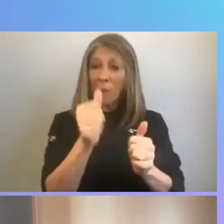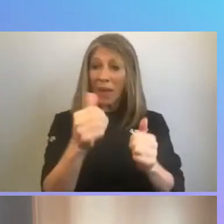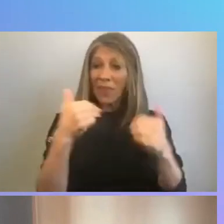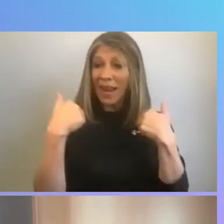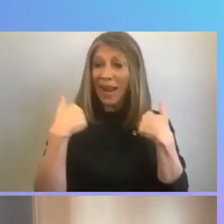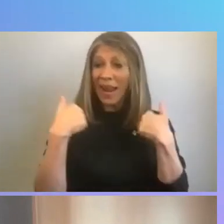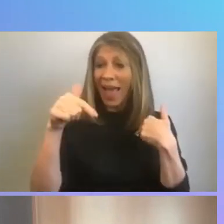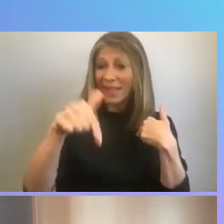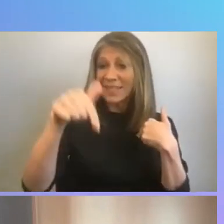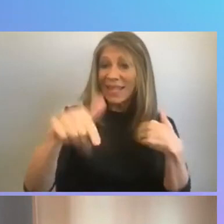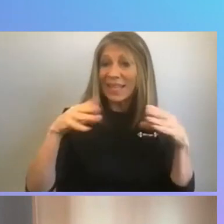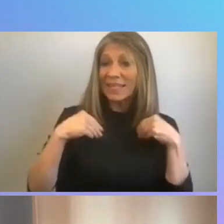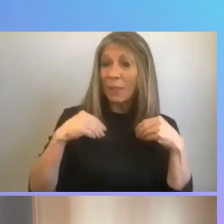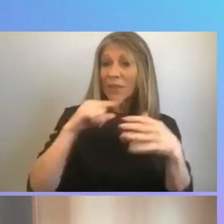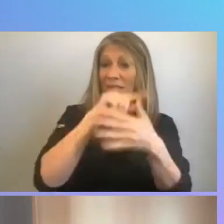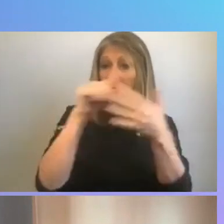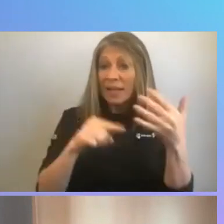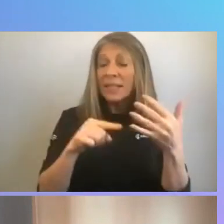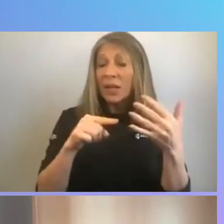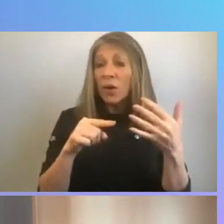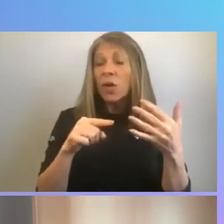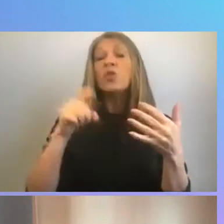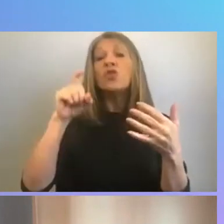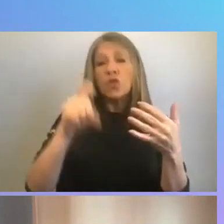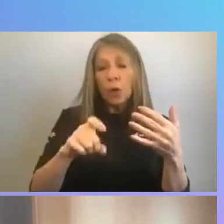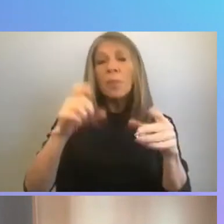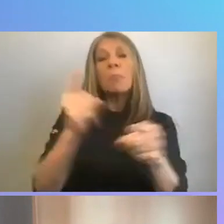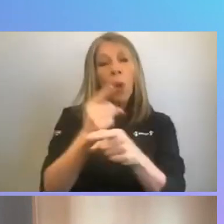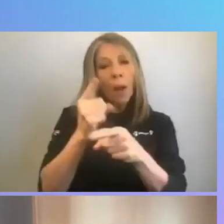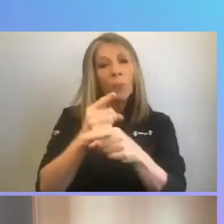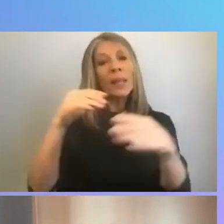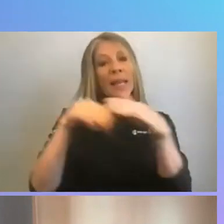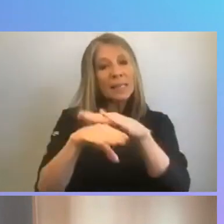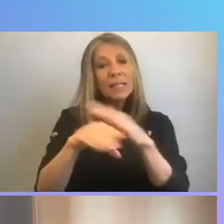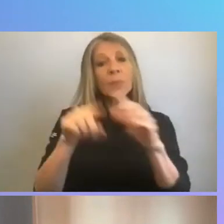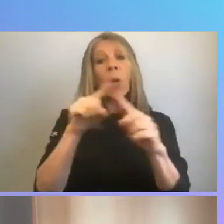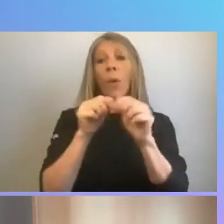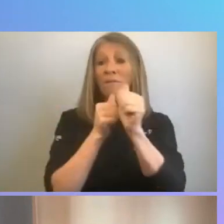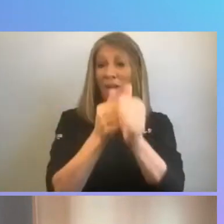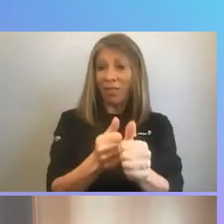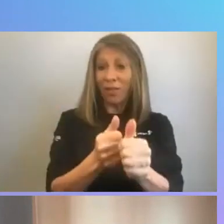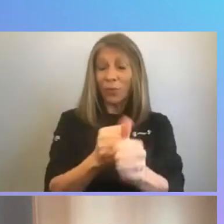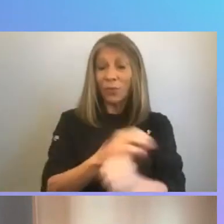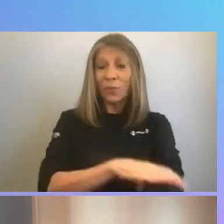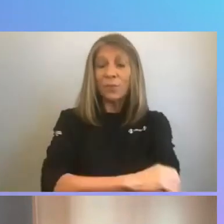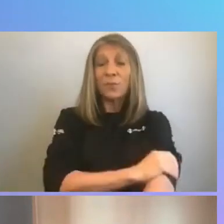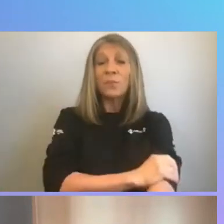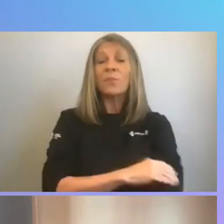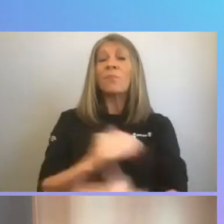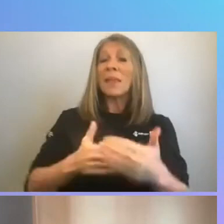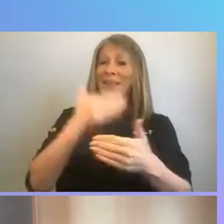criteria should be properly accessible when followed. So